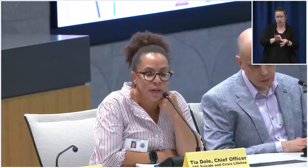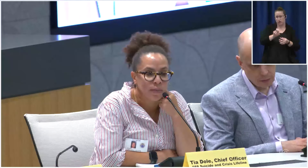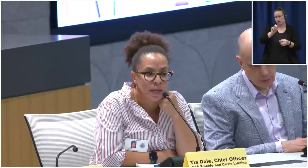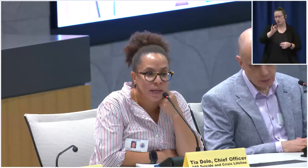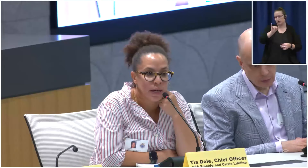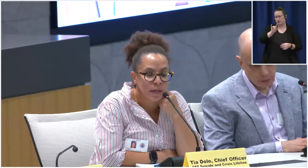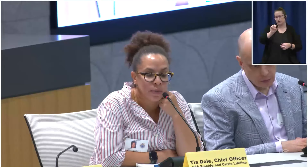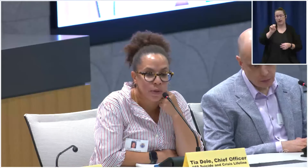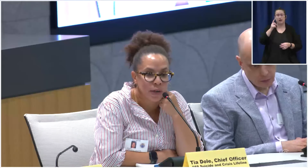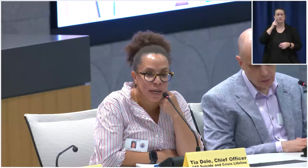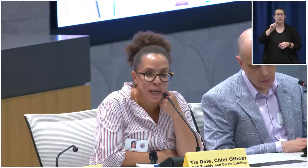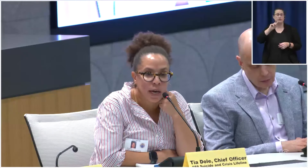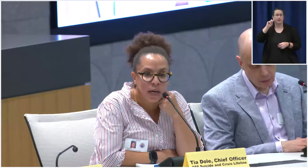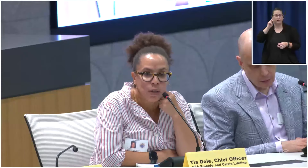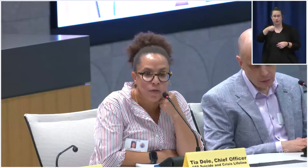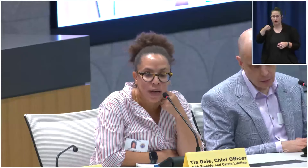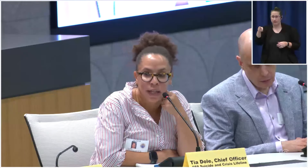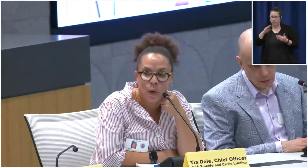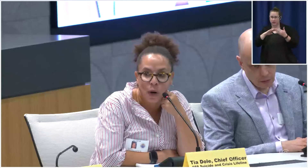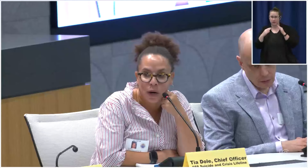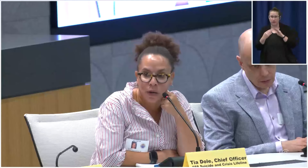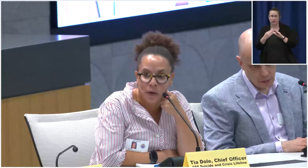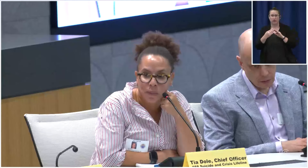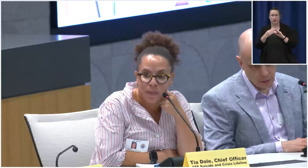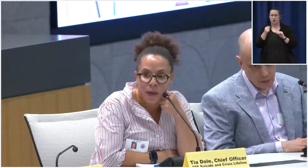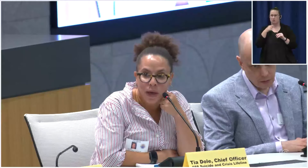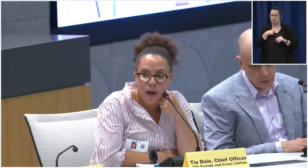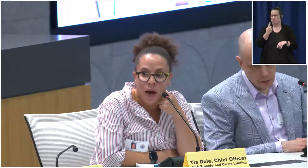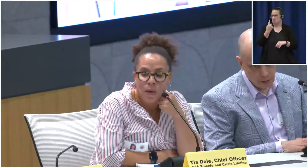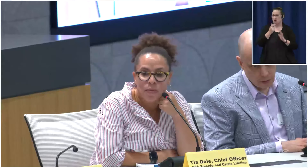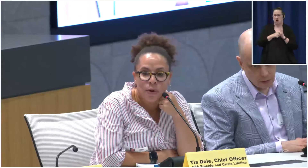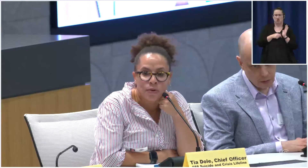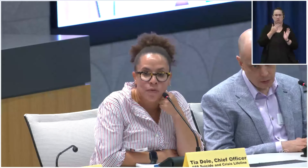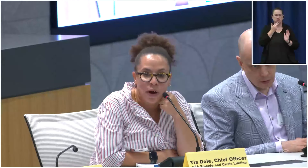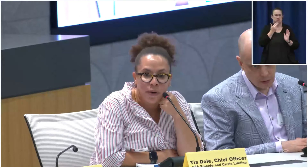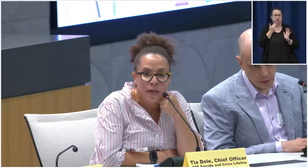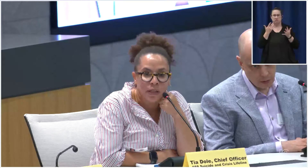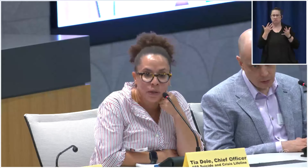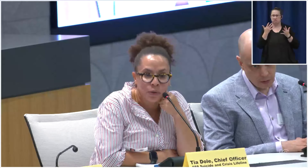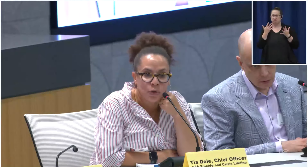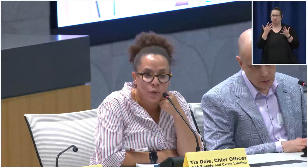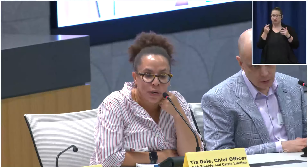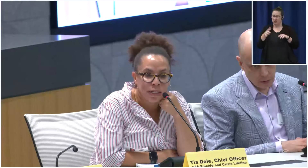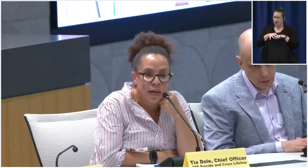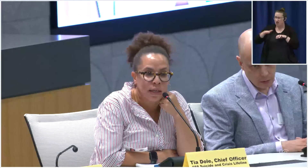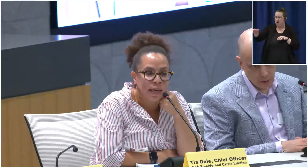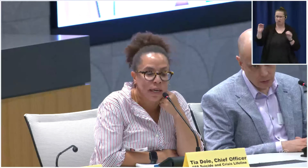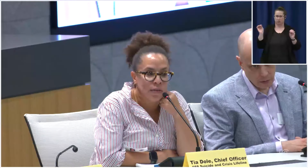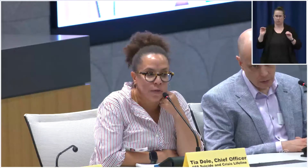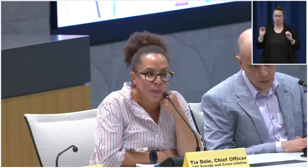INCREDIBLY IMPORTANT. AND THEN THE THIRD THING I WOULD SAY IS IT'S ABOUT STORYTELLING.